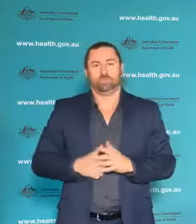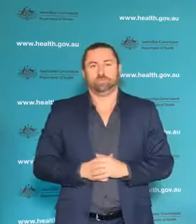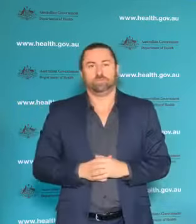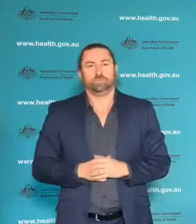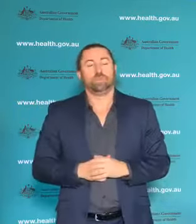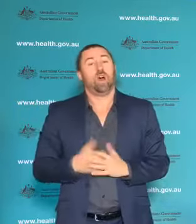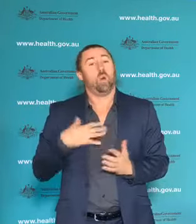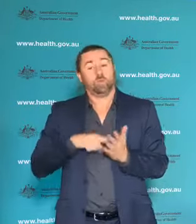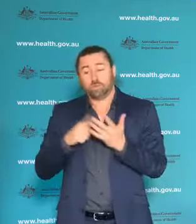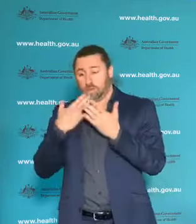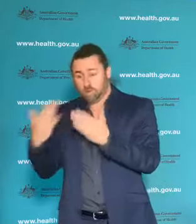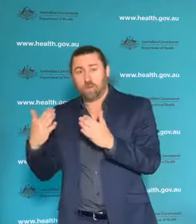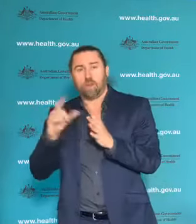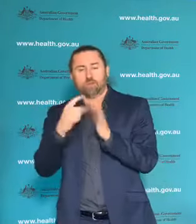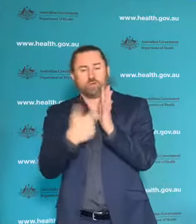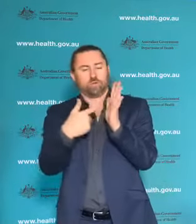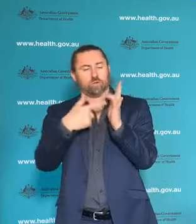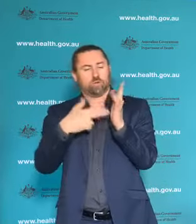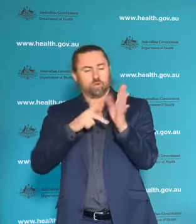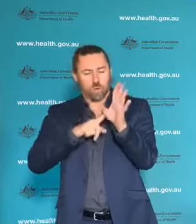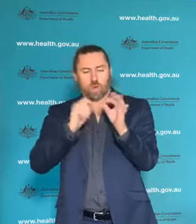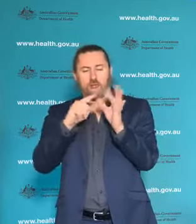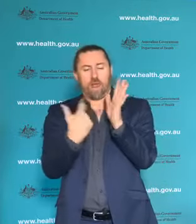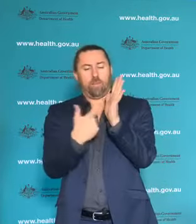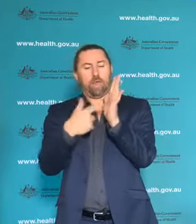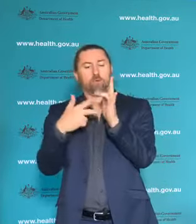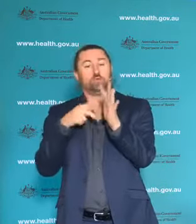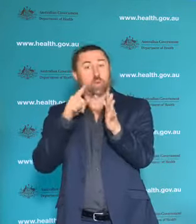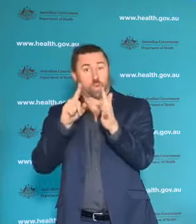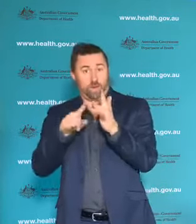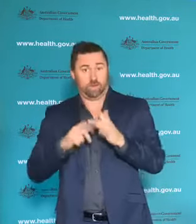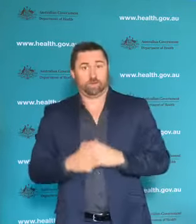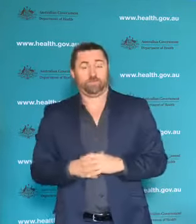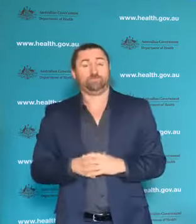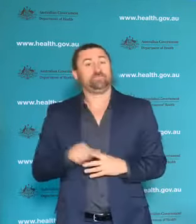the work of Dr Tony Bartone who today has stepped down